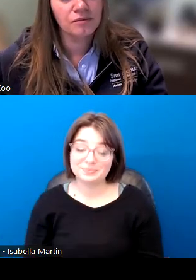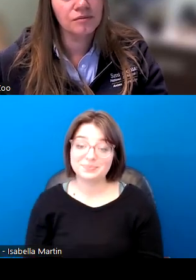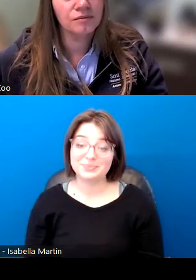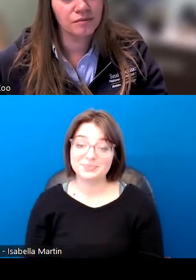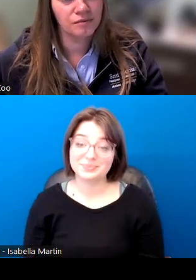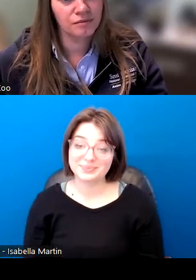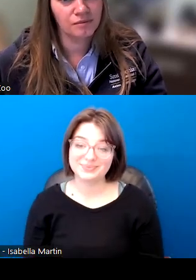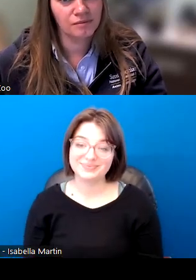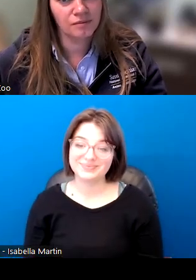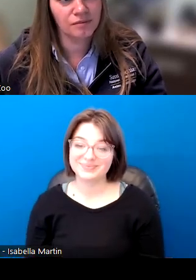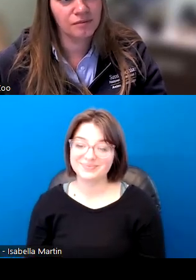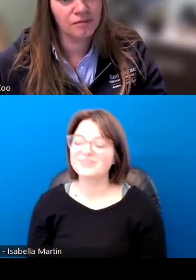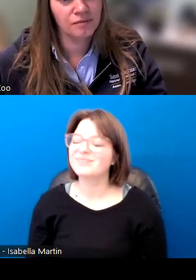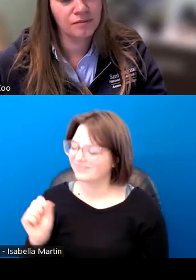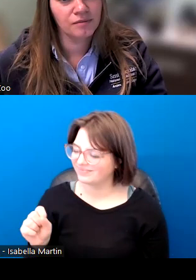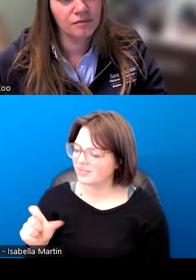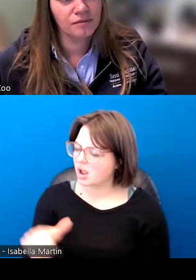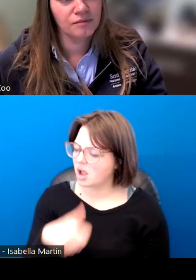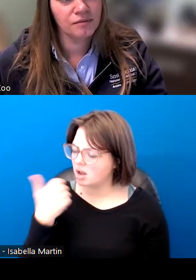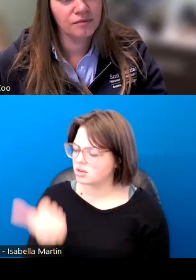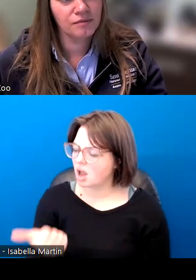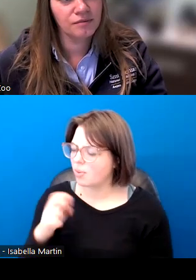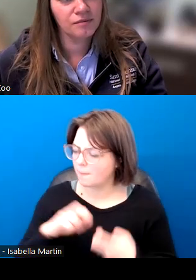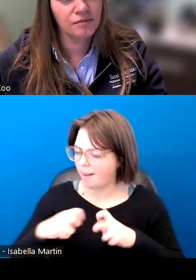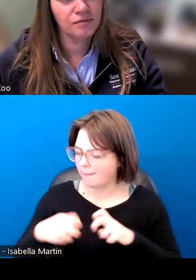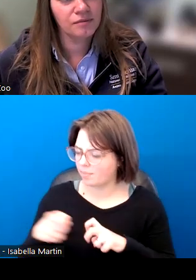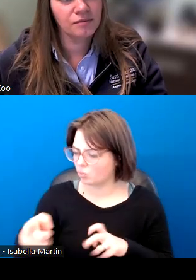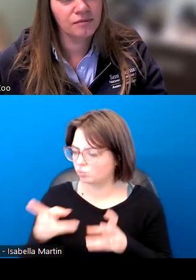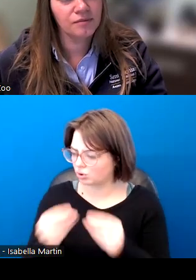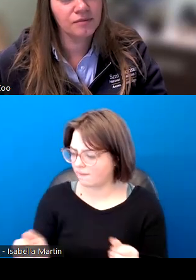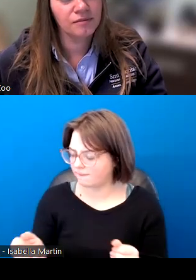that I want to touch on is that when you have animals that are living in groups.